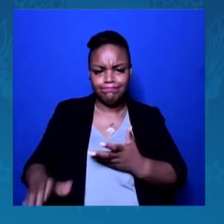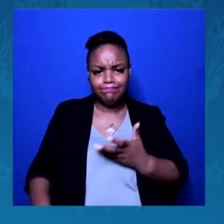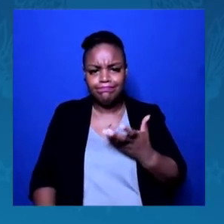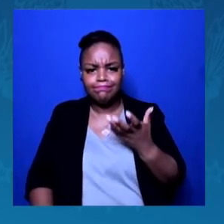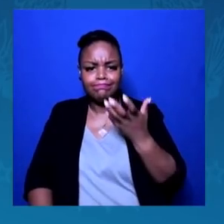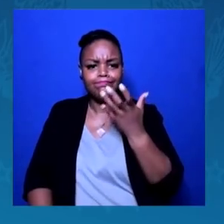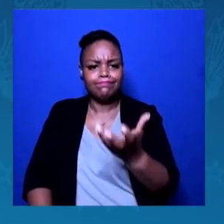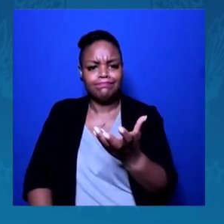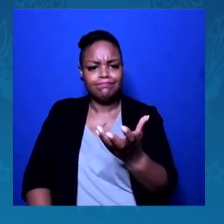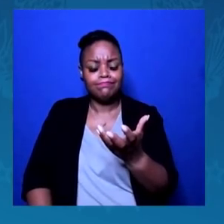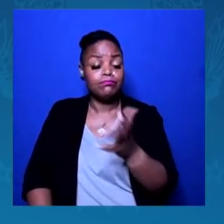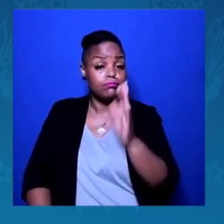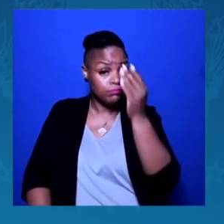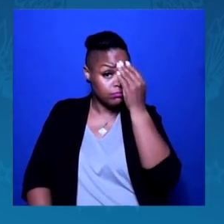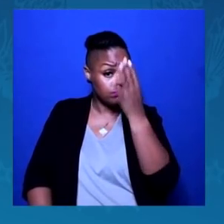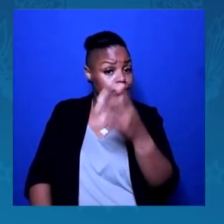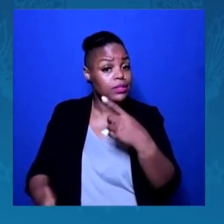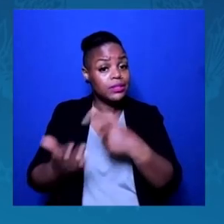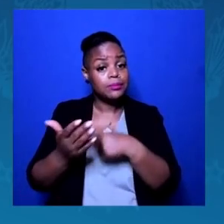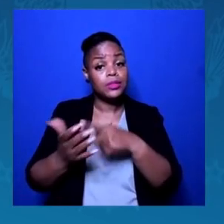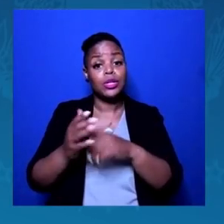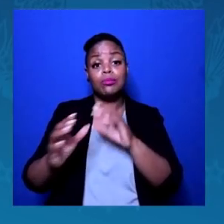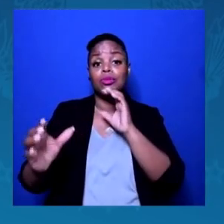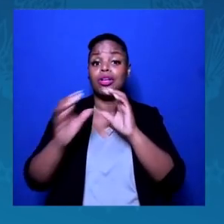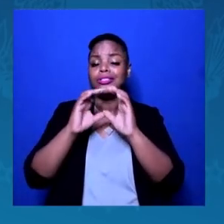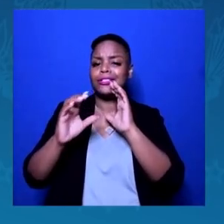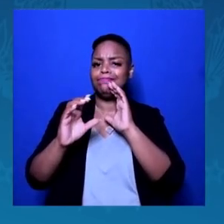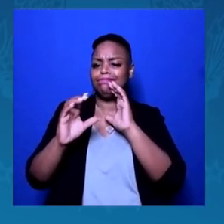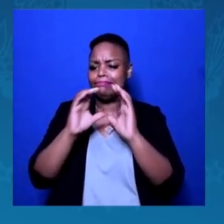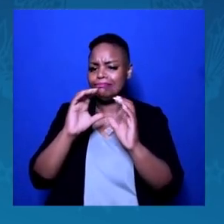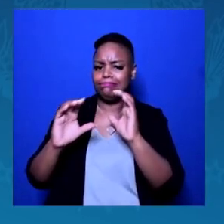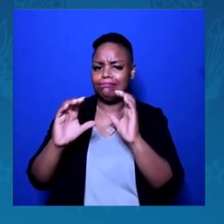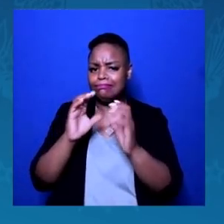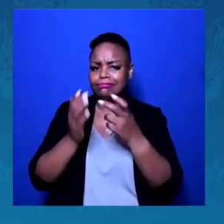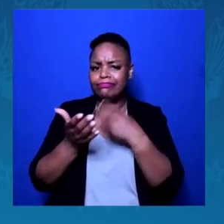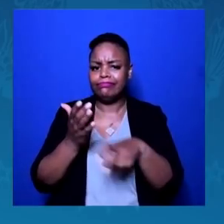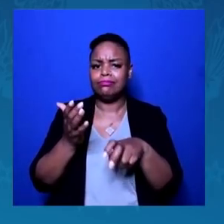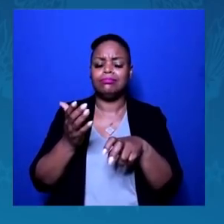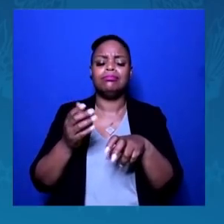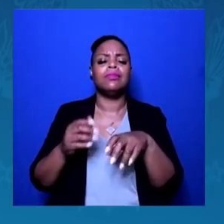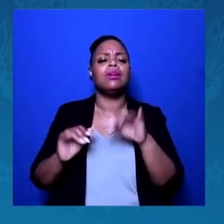and perhaps difficult to hear when we talk about opening up the next chapter.